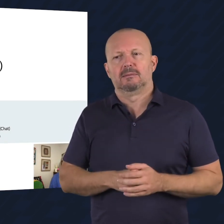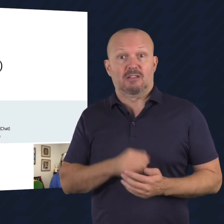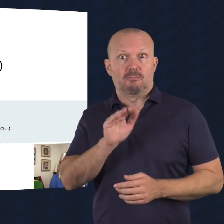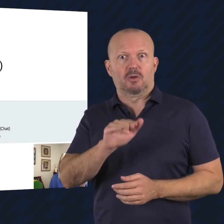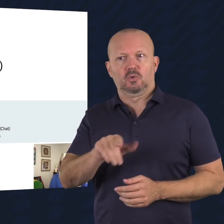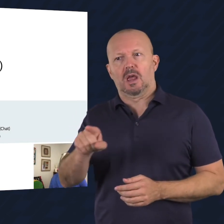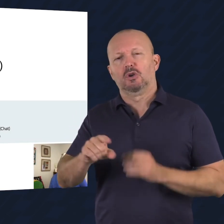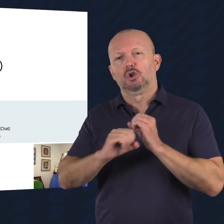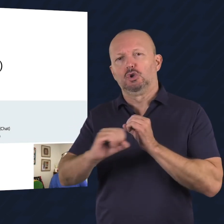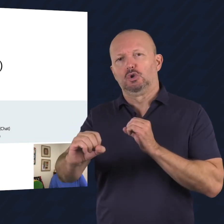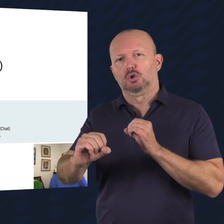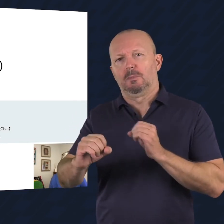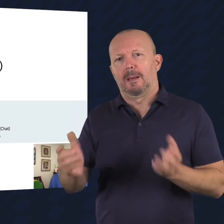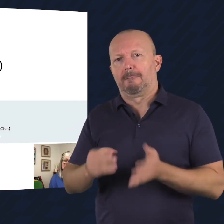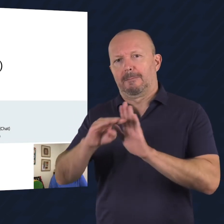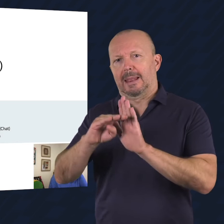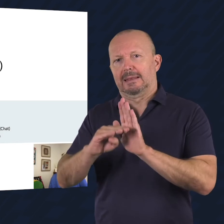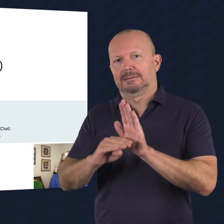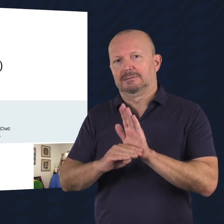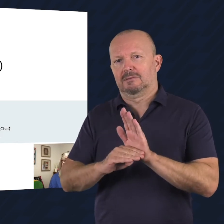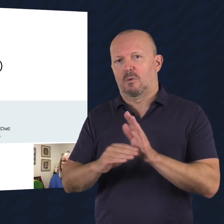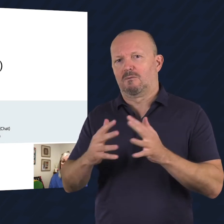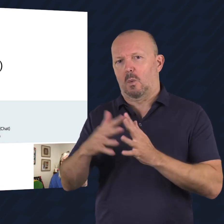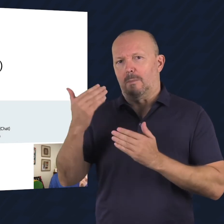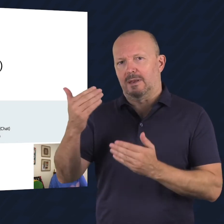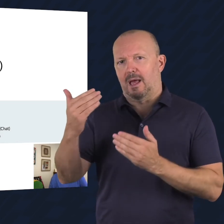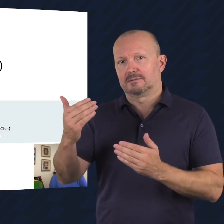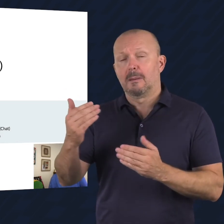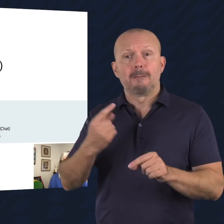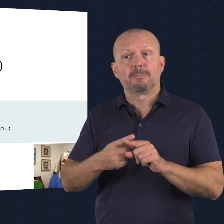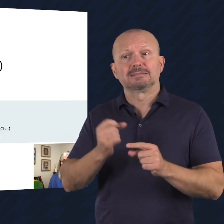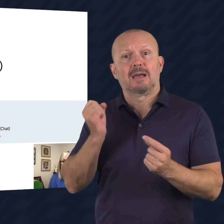And, just a reminder about that YouTube playlist. There's also a mailing list for those people